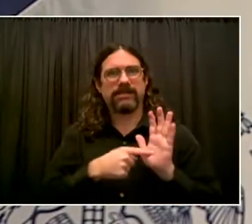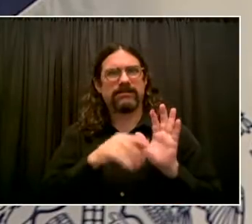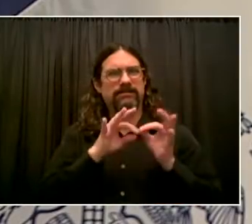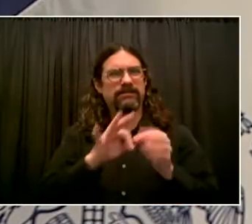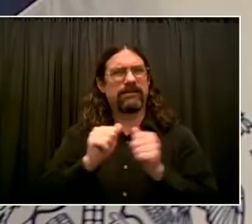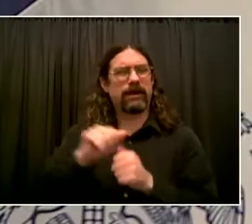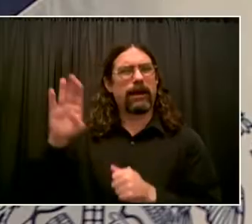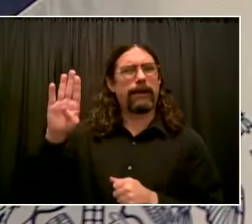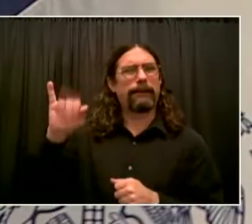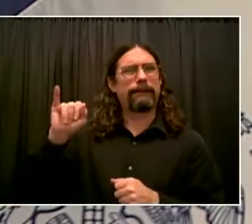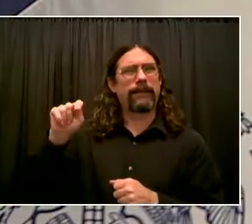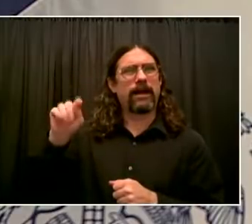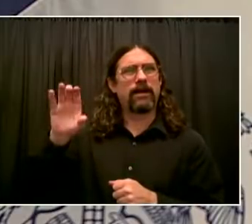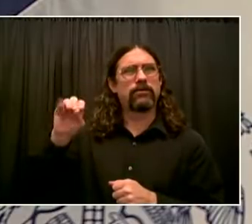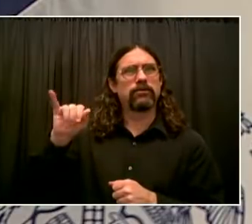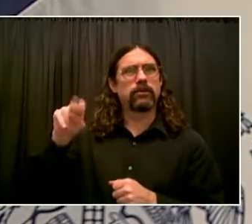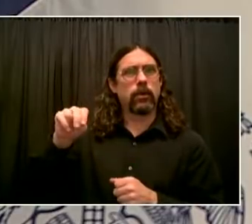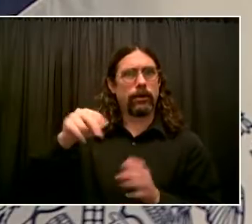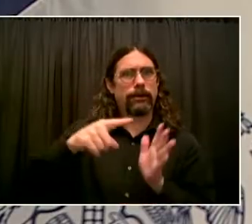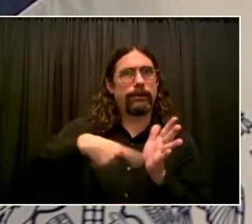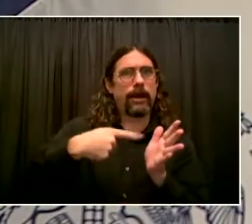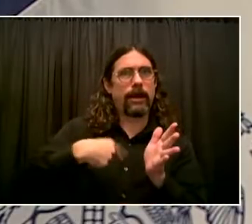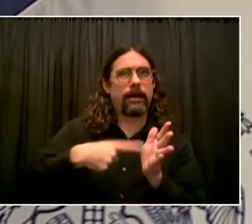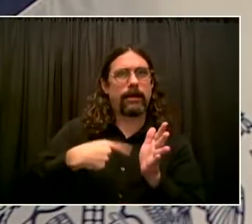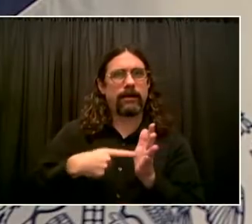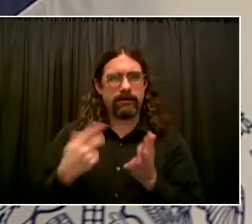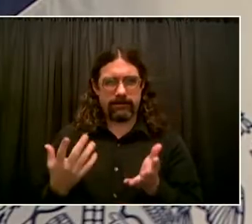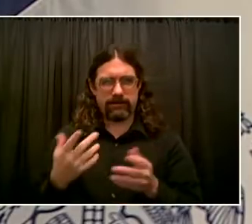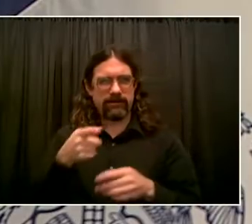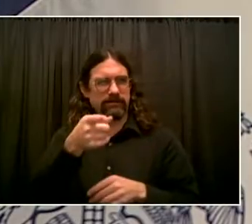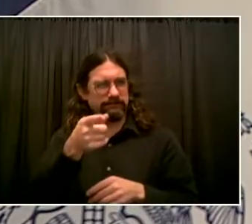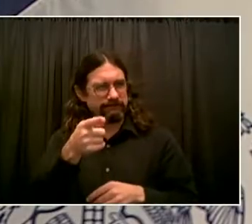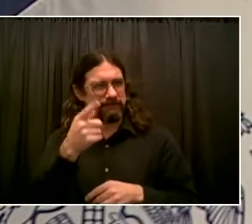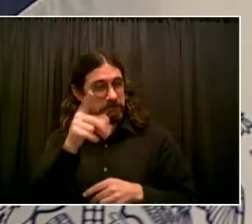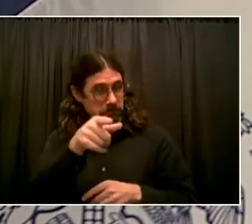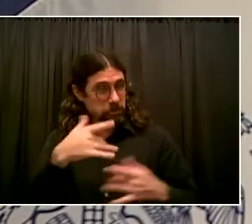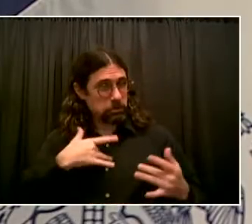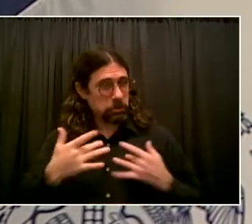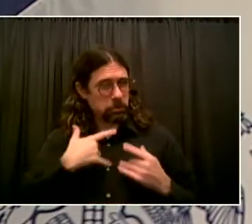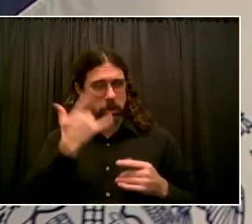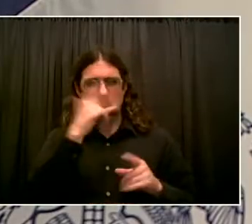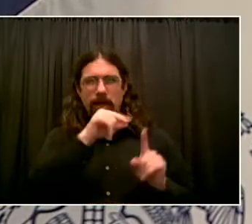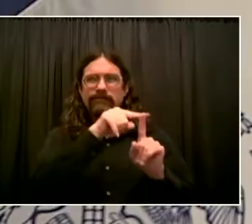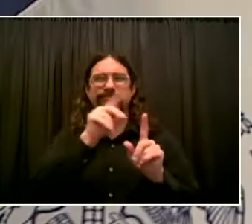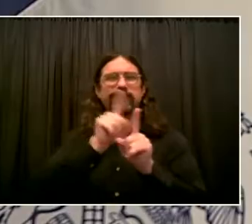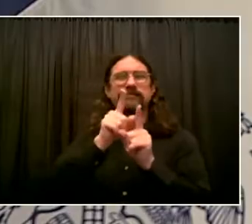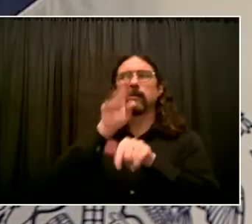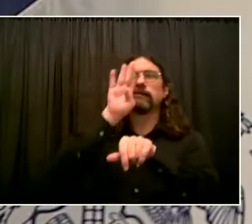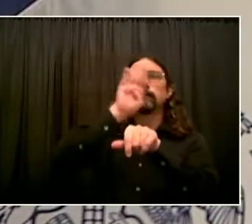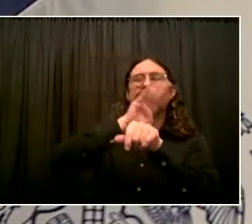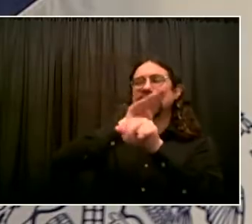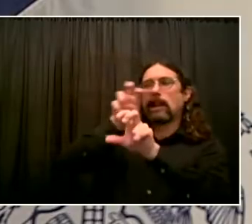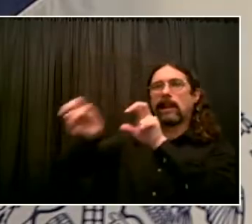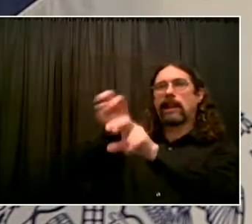THAT INFLUENCERS WITH MONEY MIGHT CREATE SOME ETHICAL PROBLEMS FOR THE NEW MAYOR ELECT.